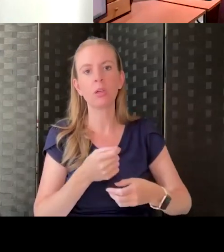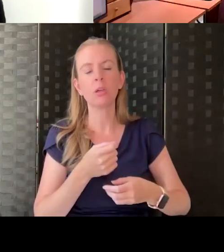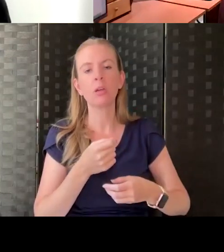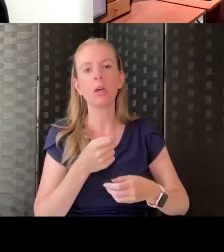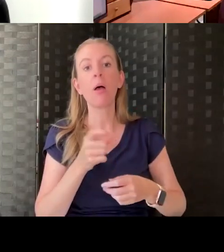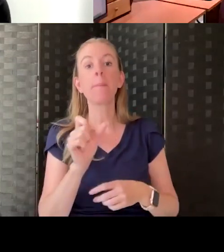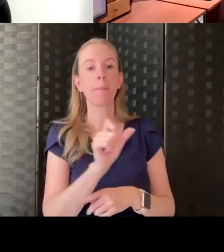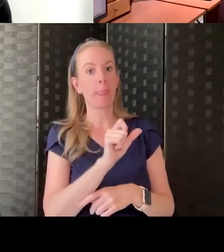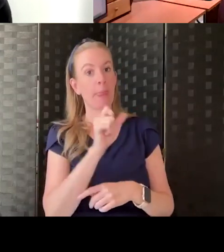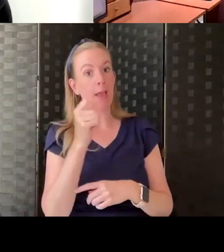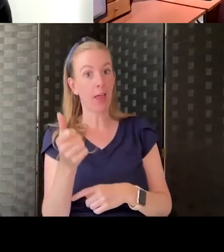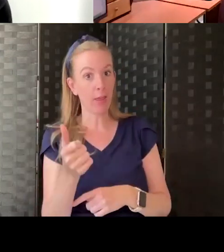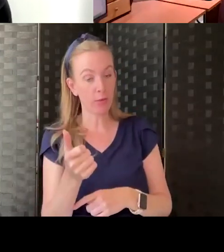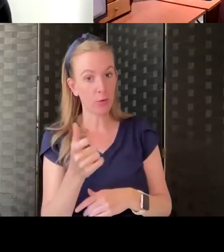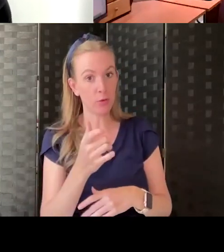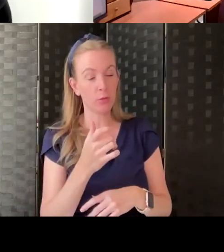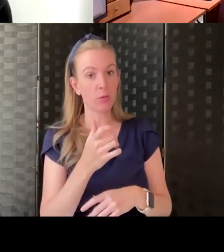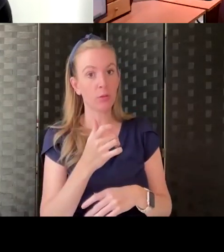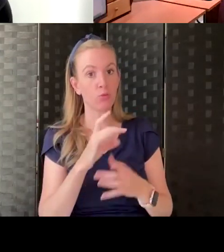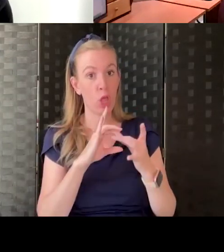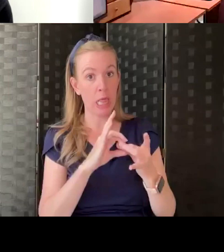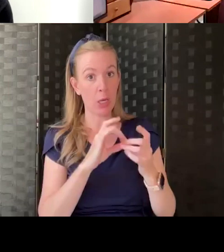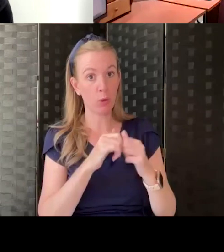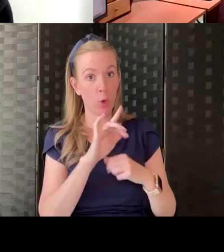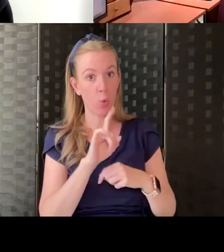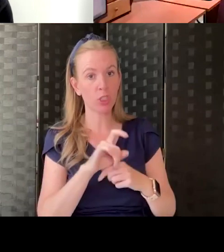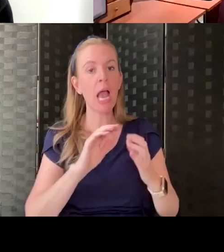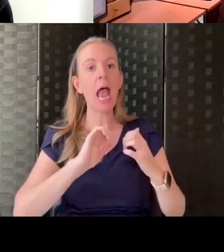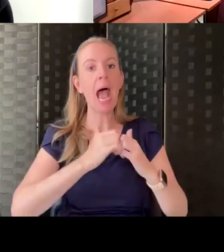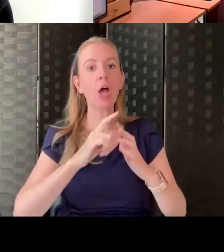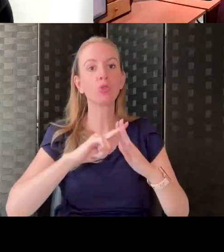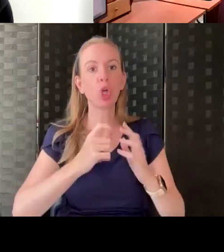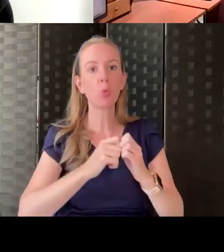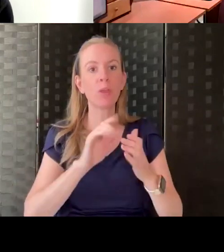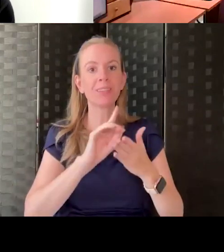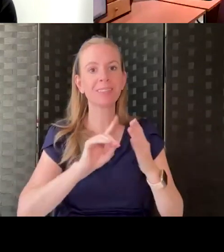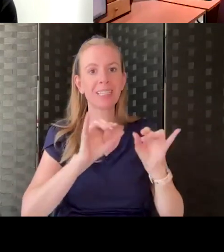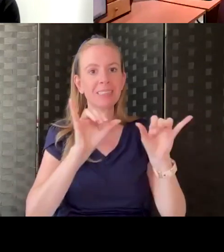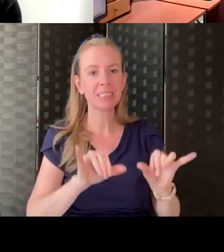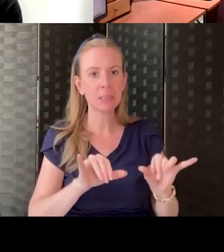other flip side to this question is how do you get started with design systems,